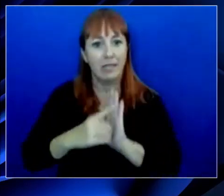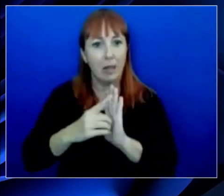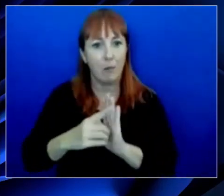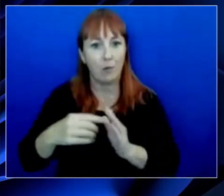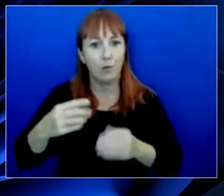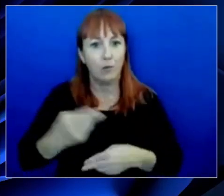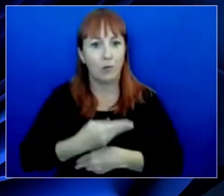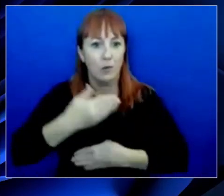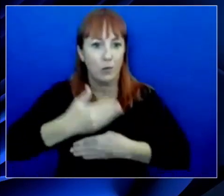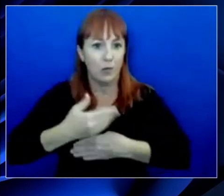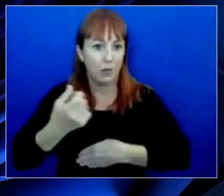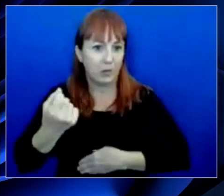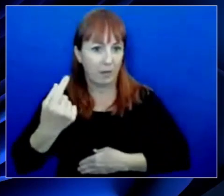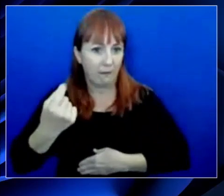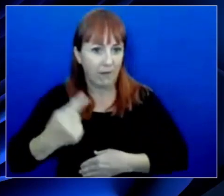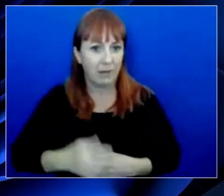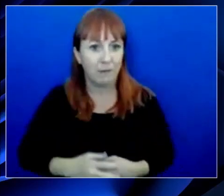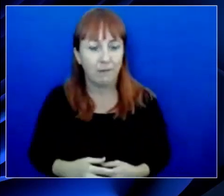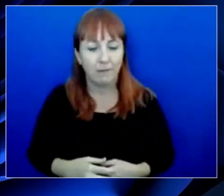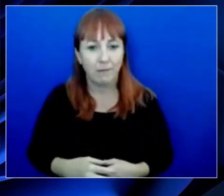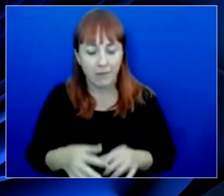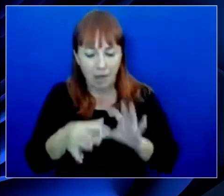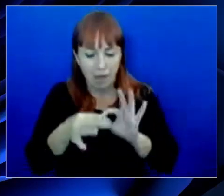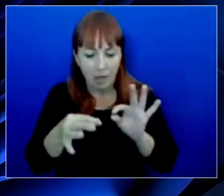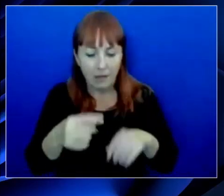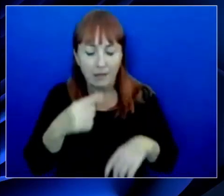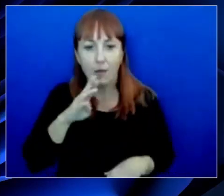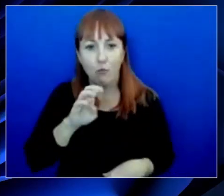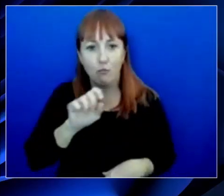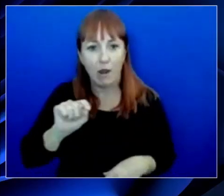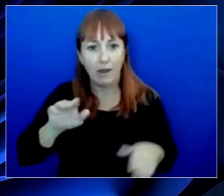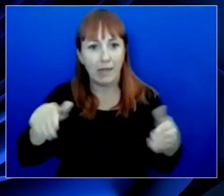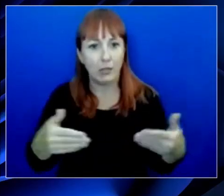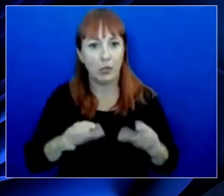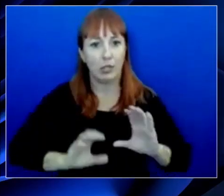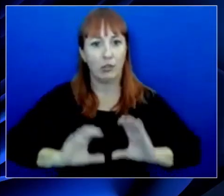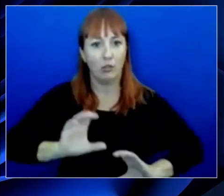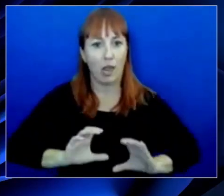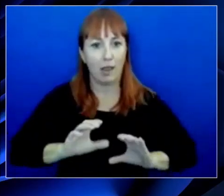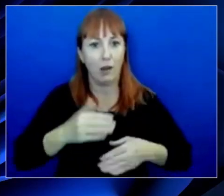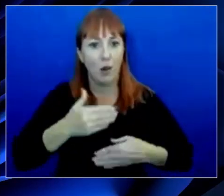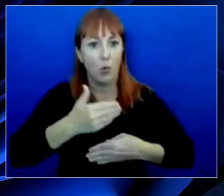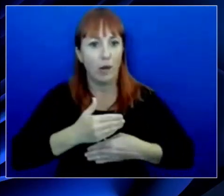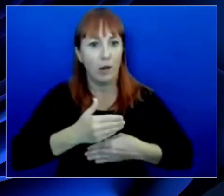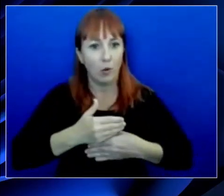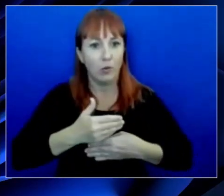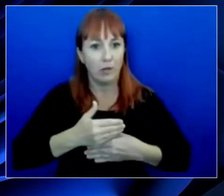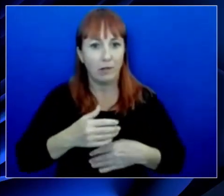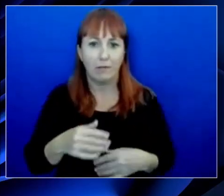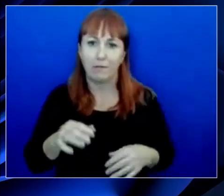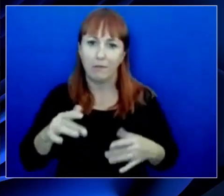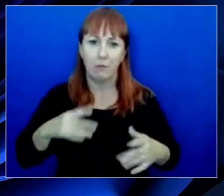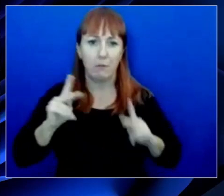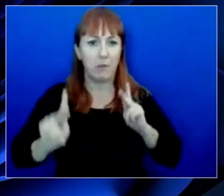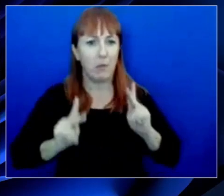11 UM and now Brett introducing chats. Windows Key C. So people are excited about some of the